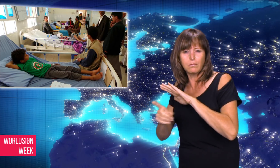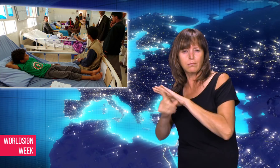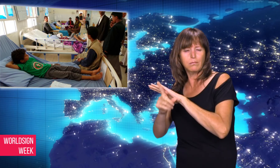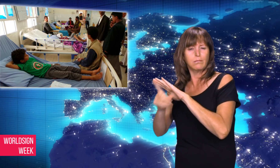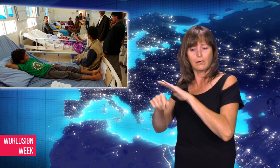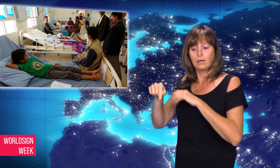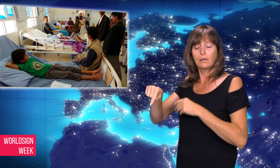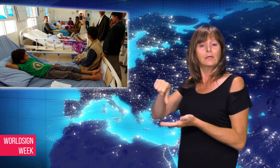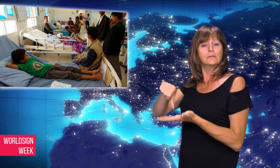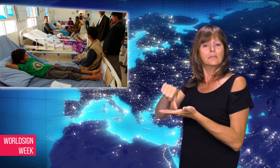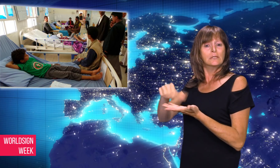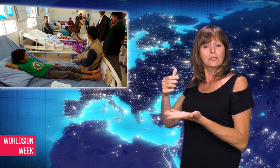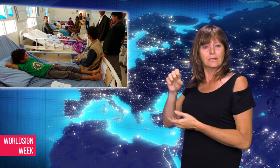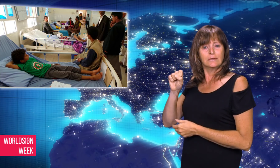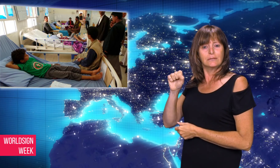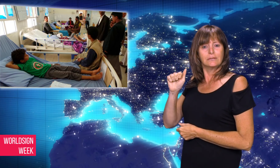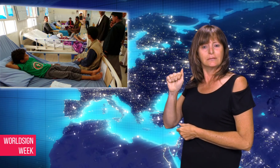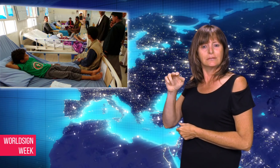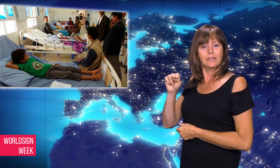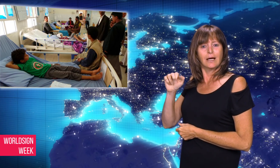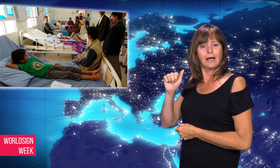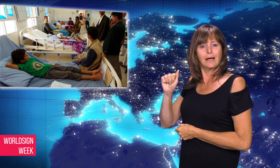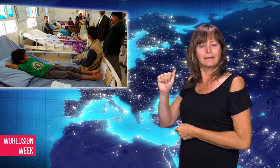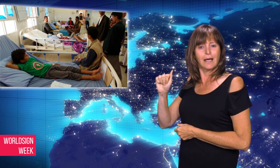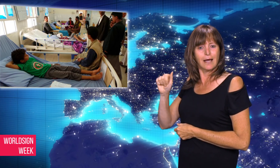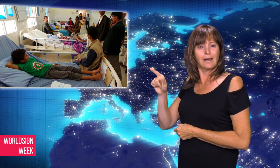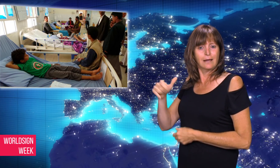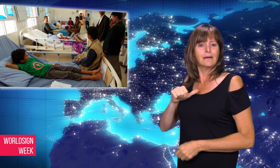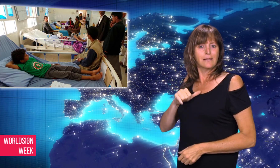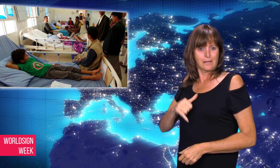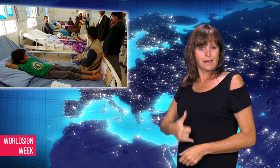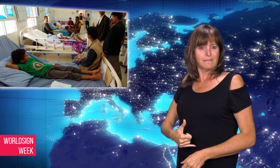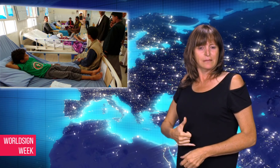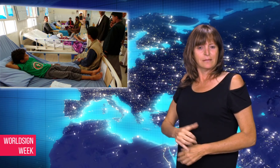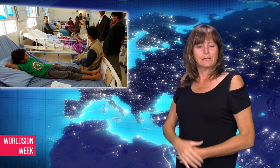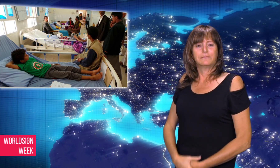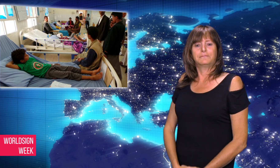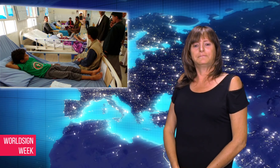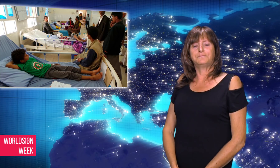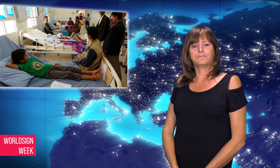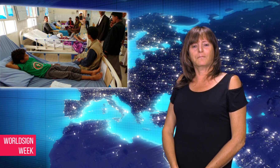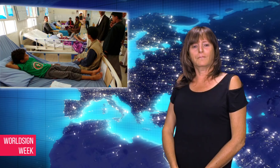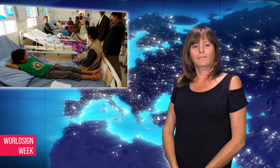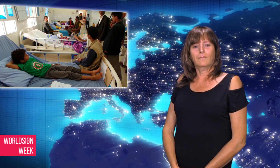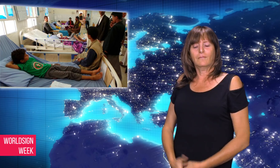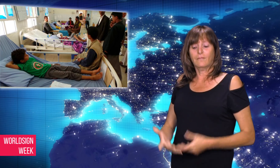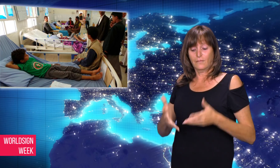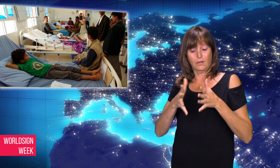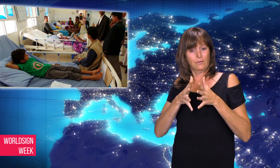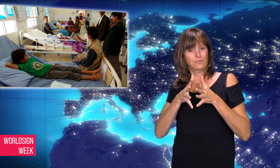death toll vary, but Red Cross reports